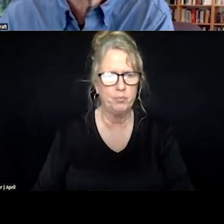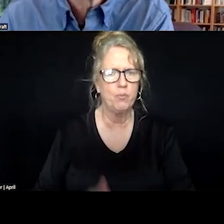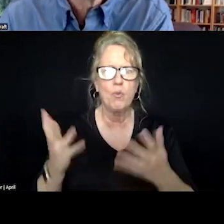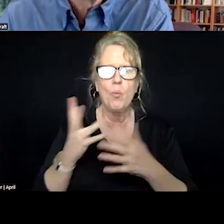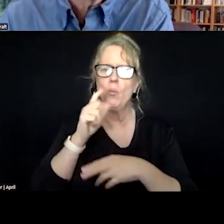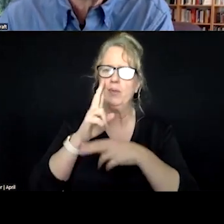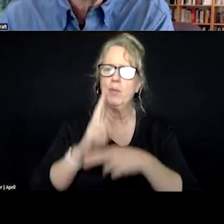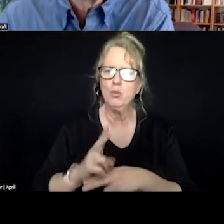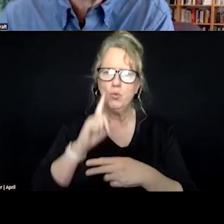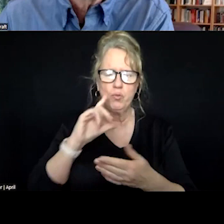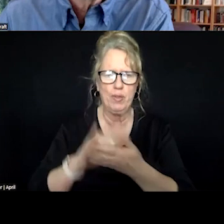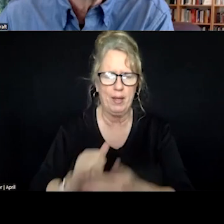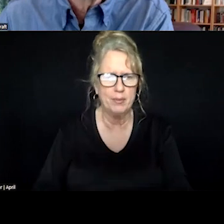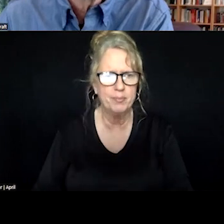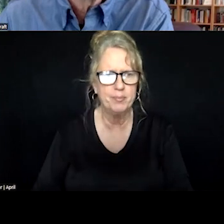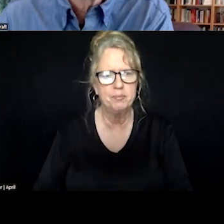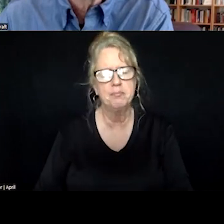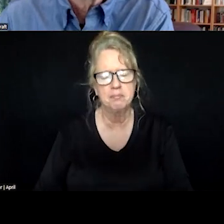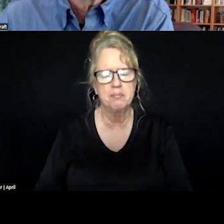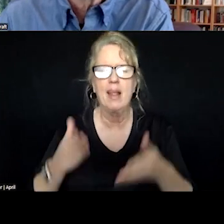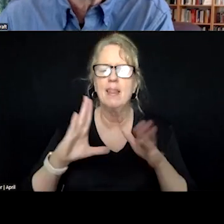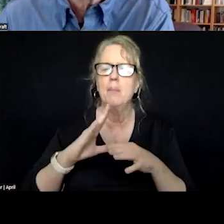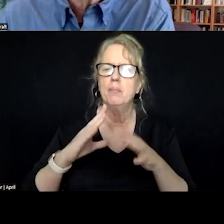LET ME SHOW YOU A FEW USE CASES.